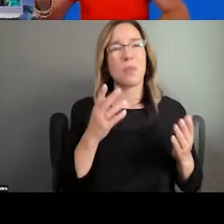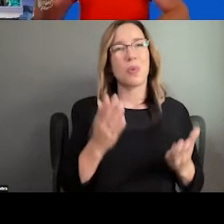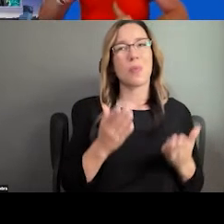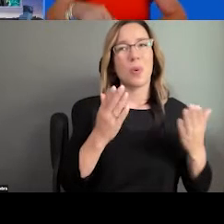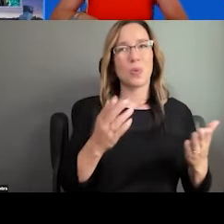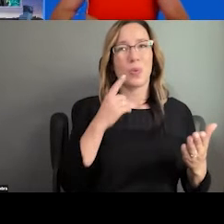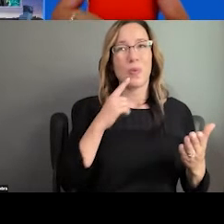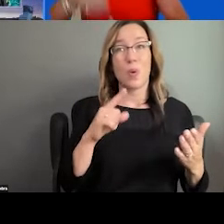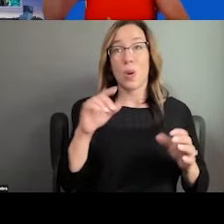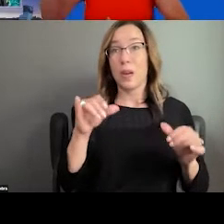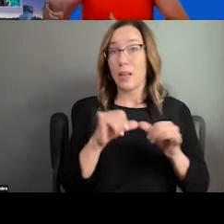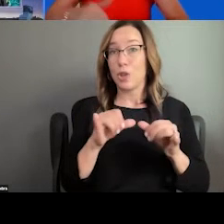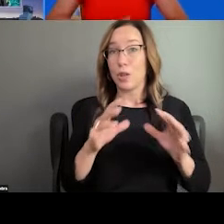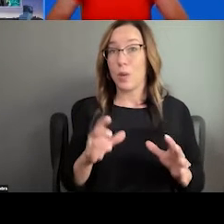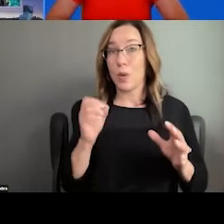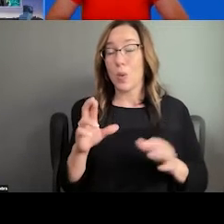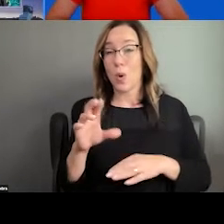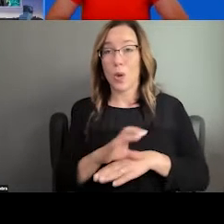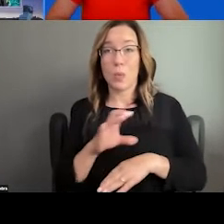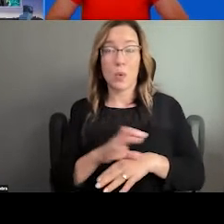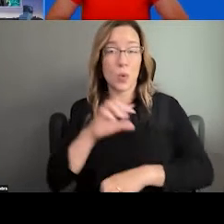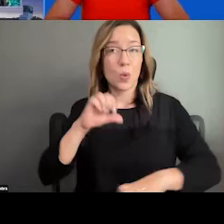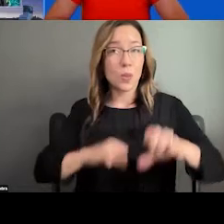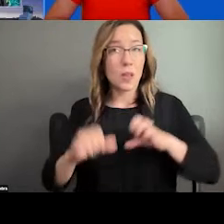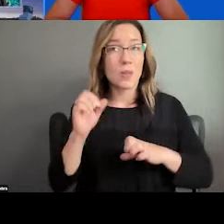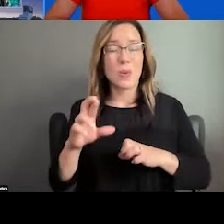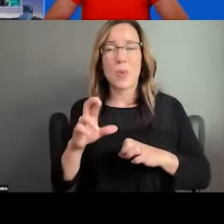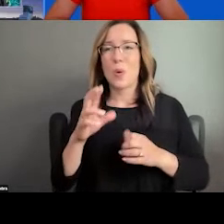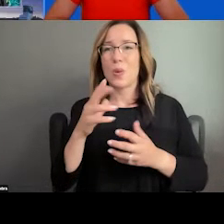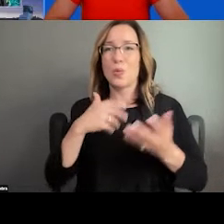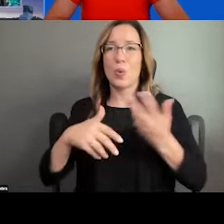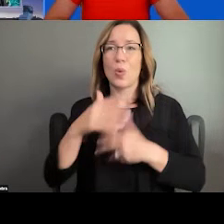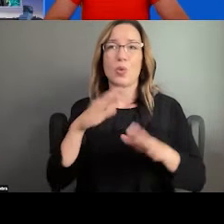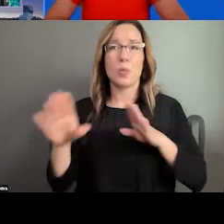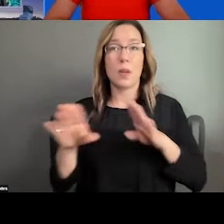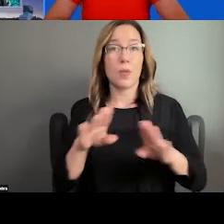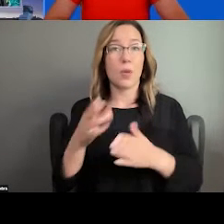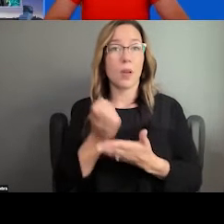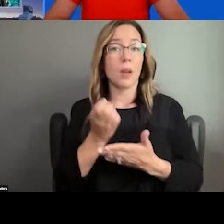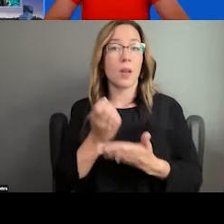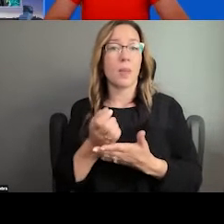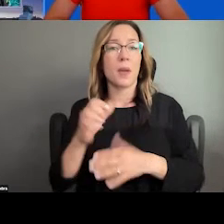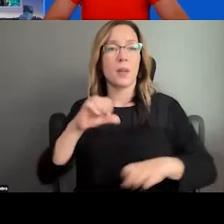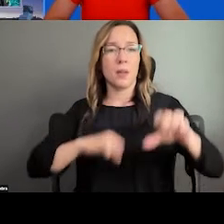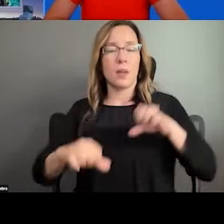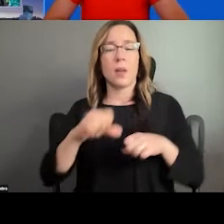or computer science, or social behavior and economic sciences. For this particular category,